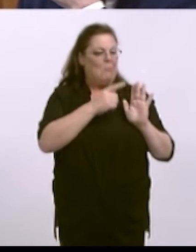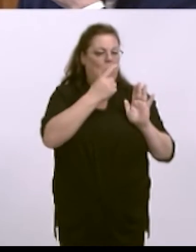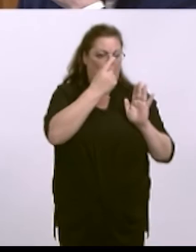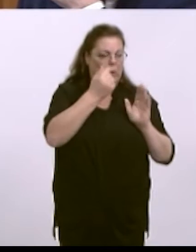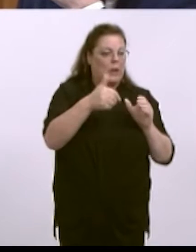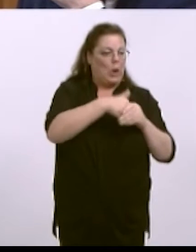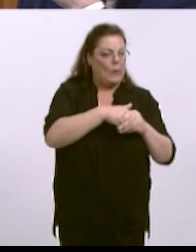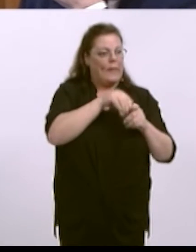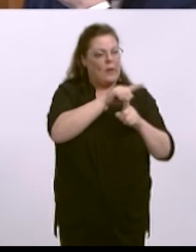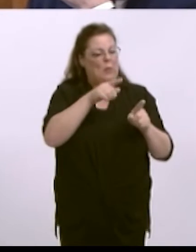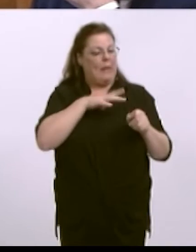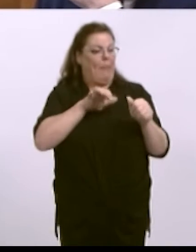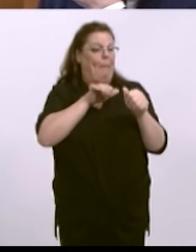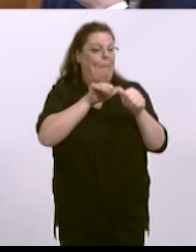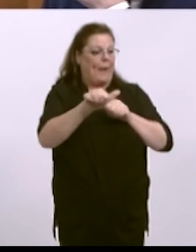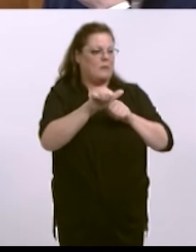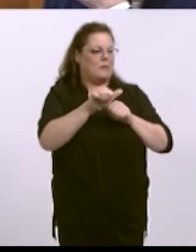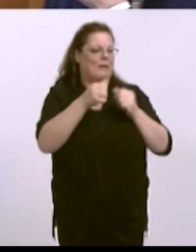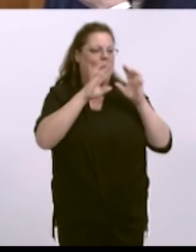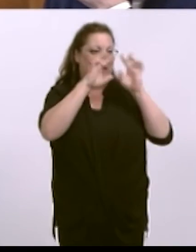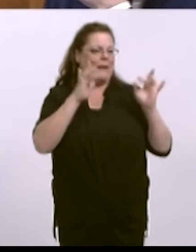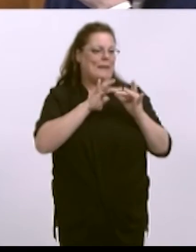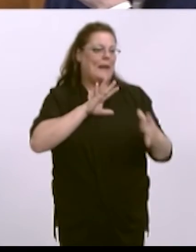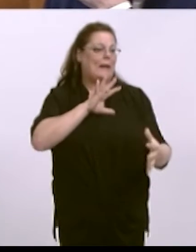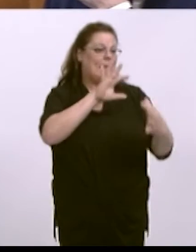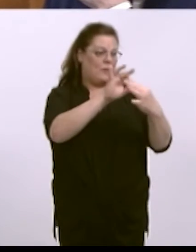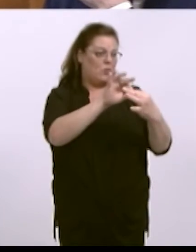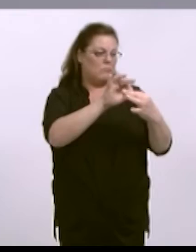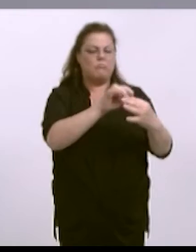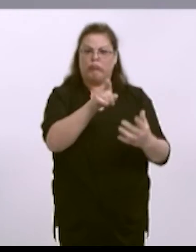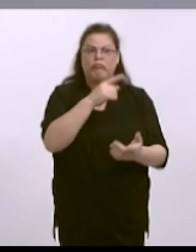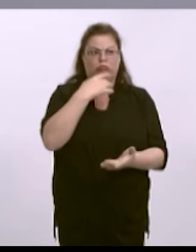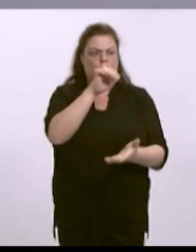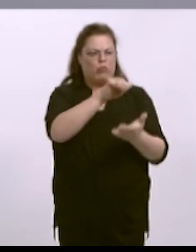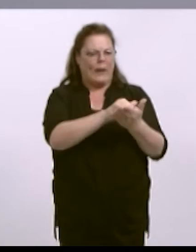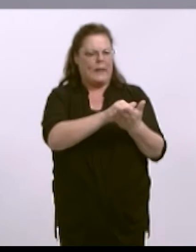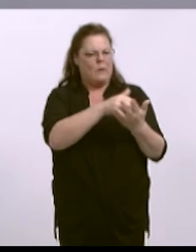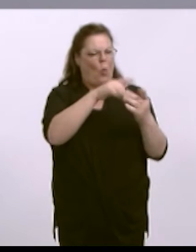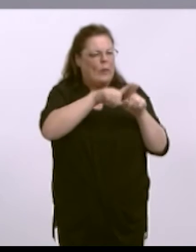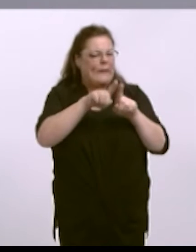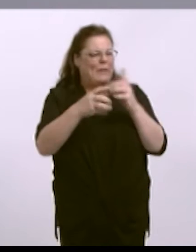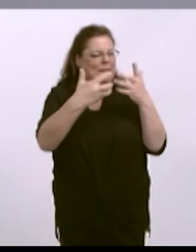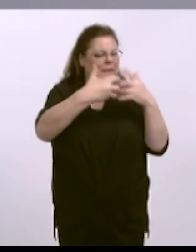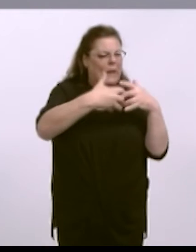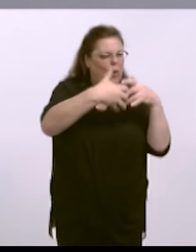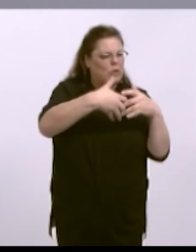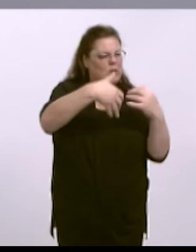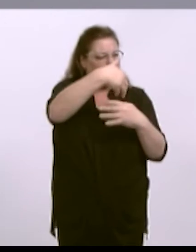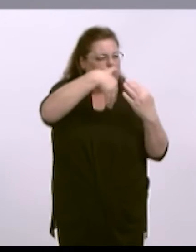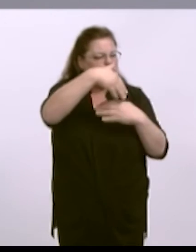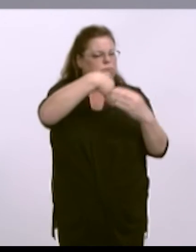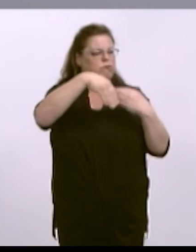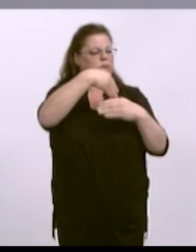to the boxes? Heís right: there is a mixture of technologies in place in terms of the British